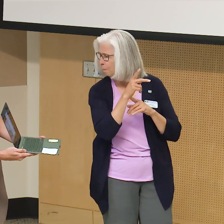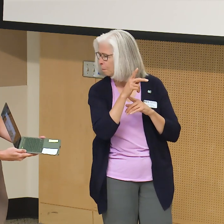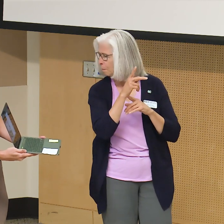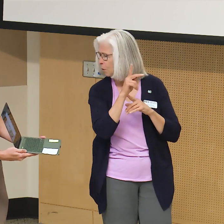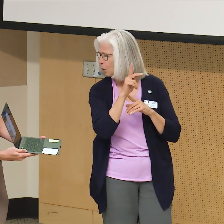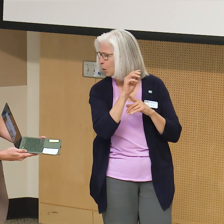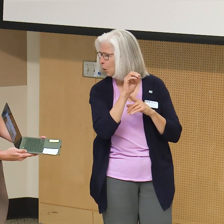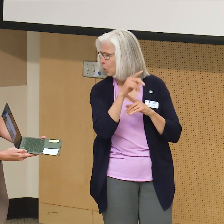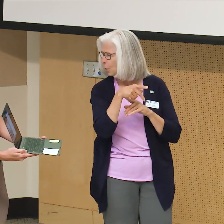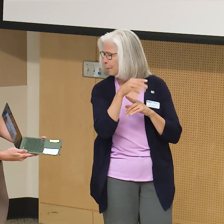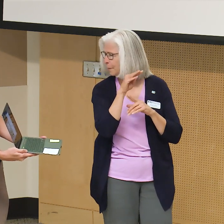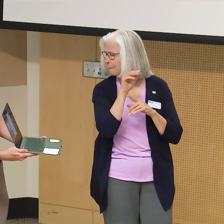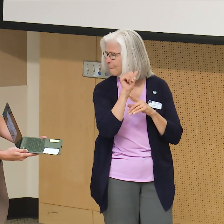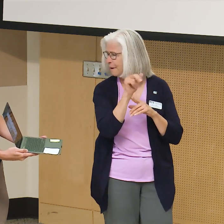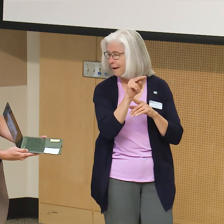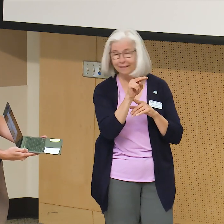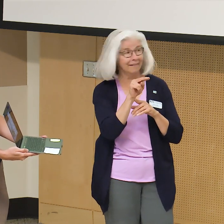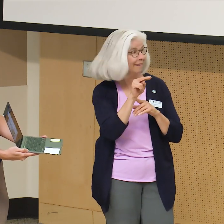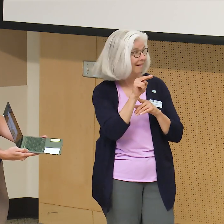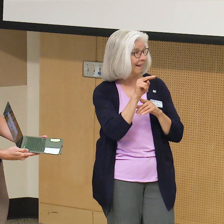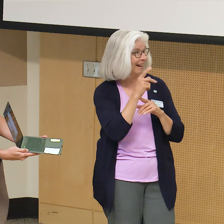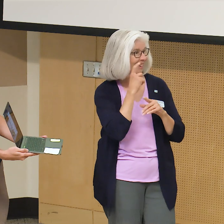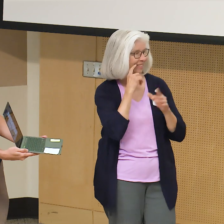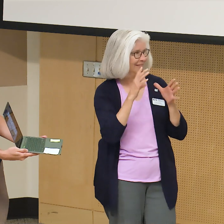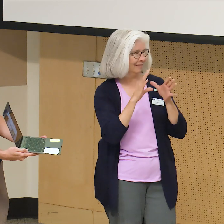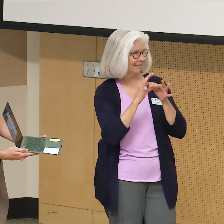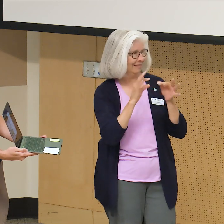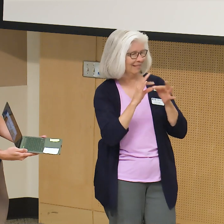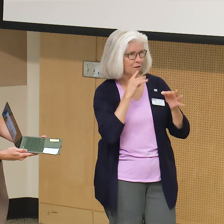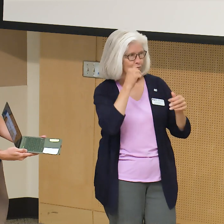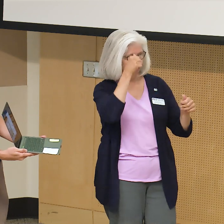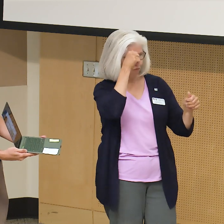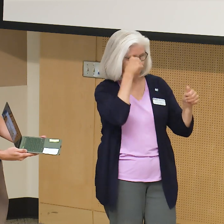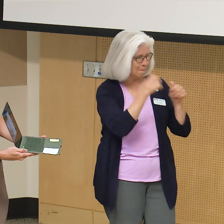Now there's another comment from Linda Koopman, who just said